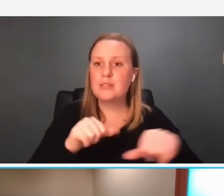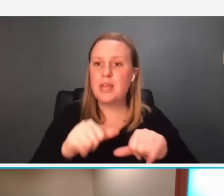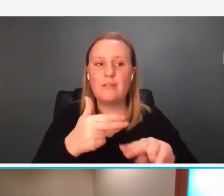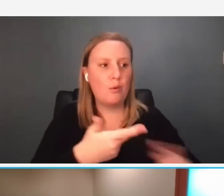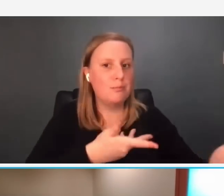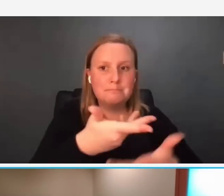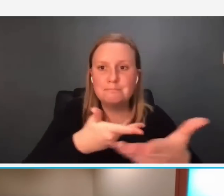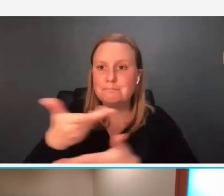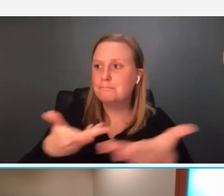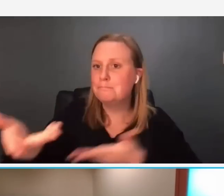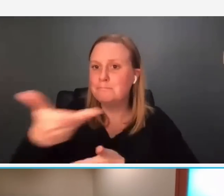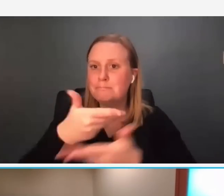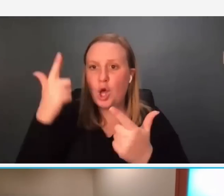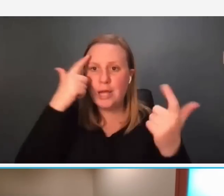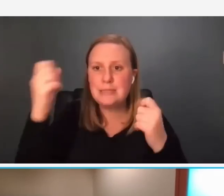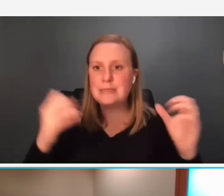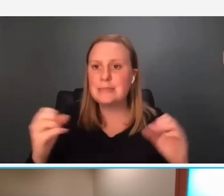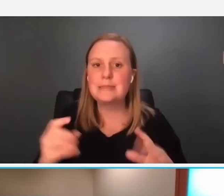process and talk about potential changes.